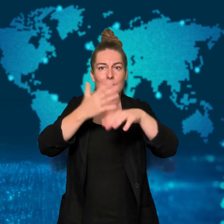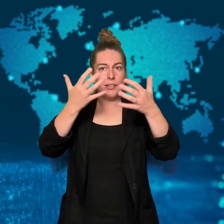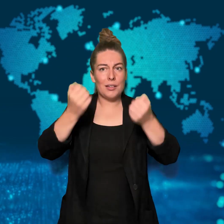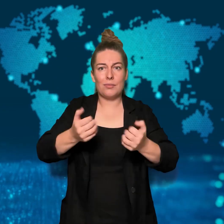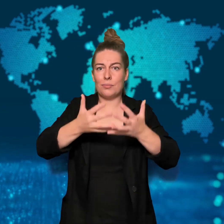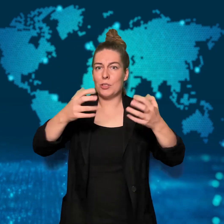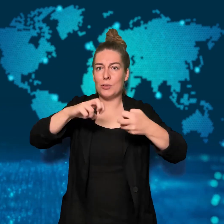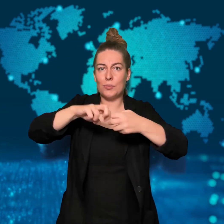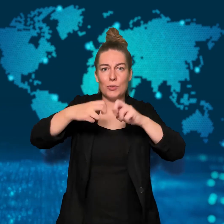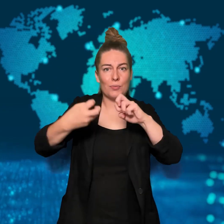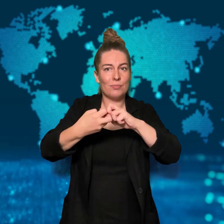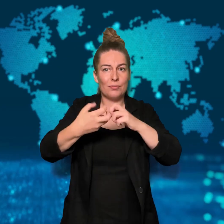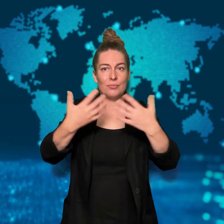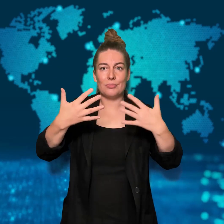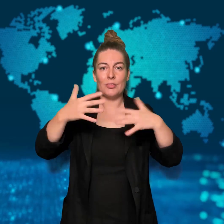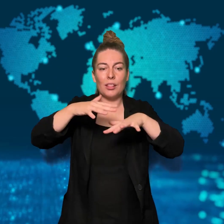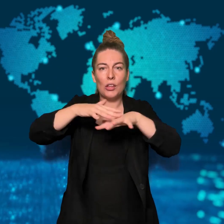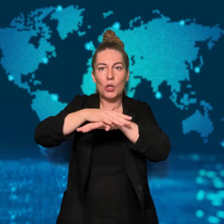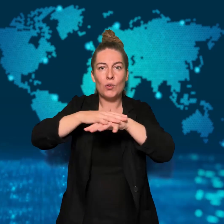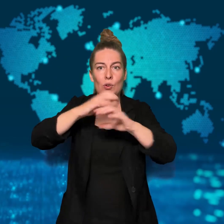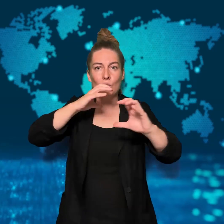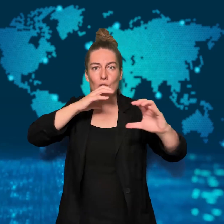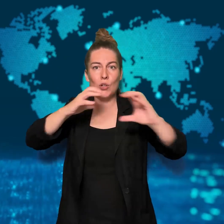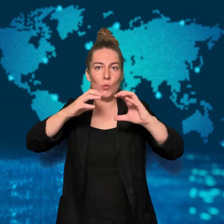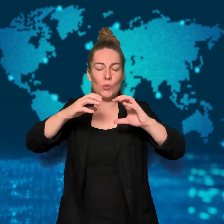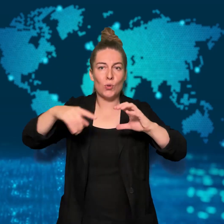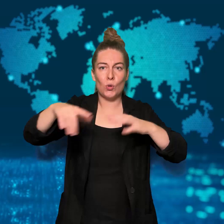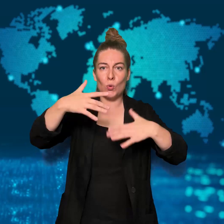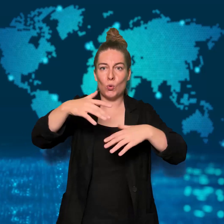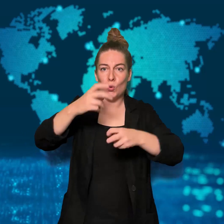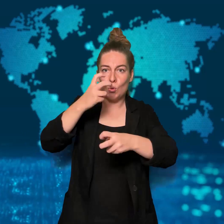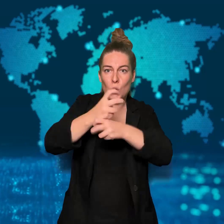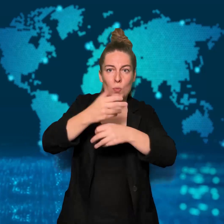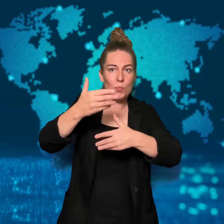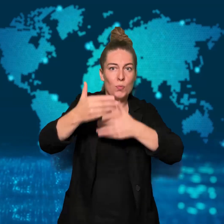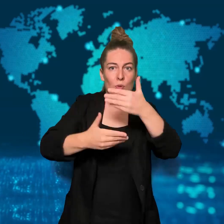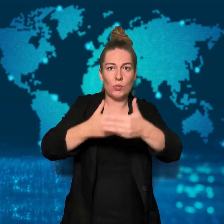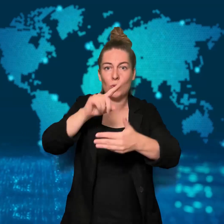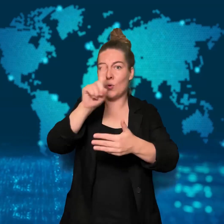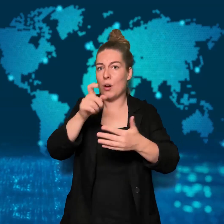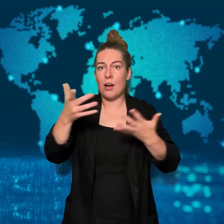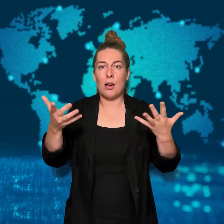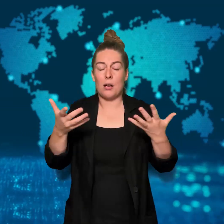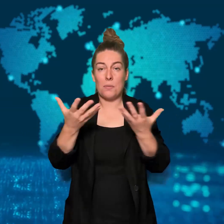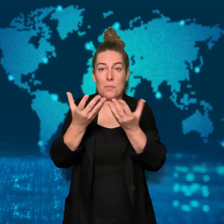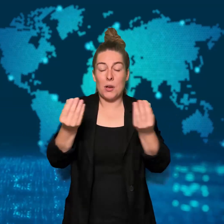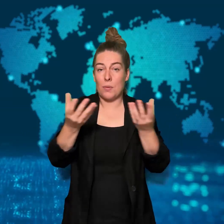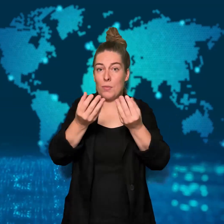The move is in response to local authorities who have complained that